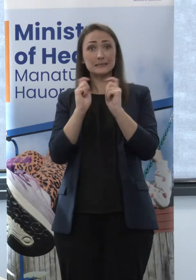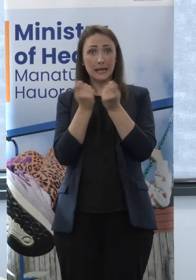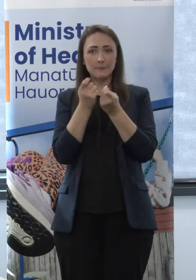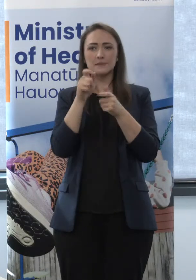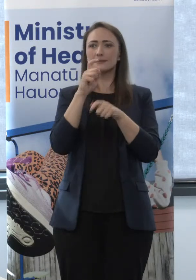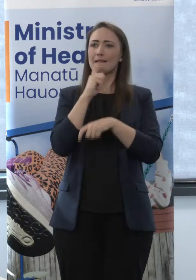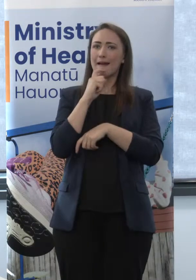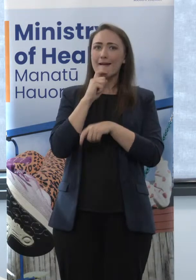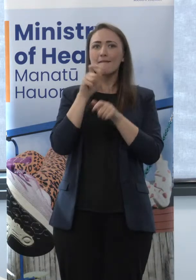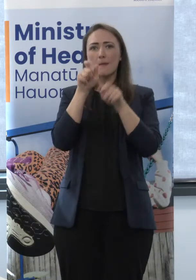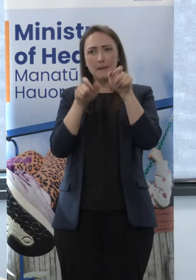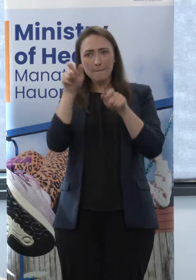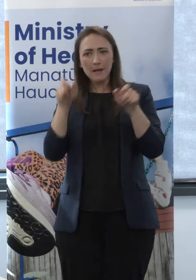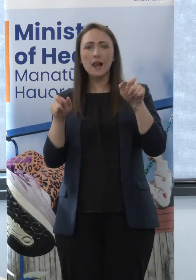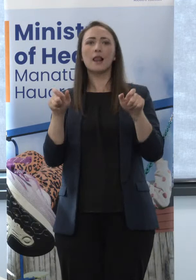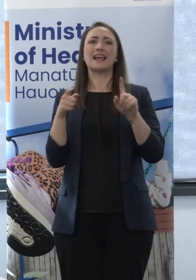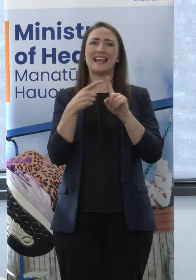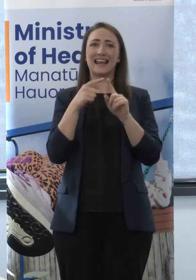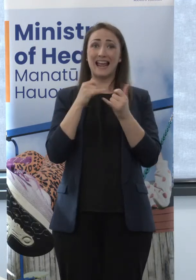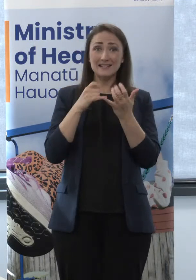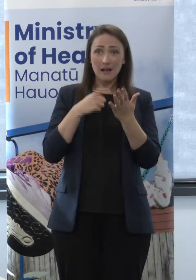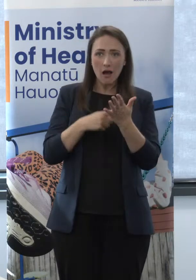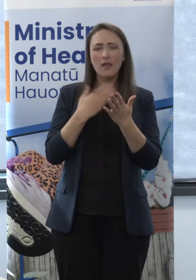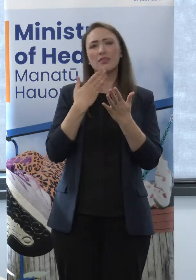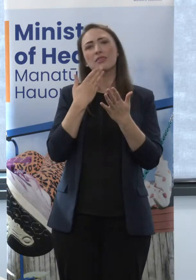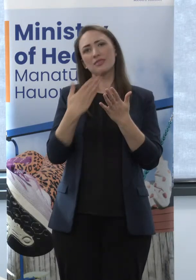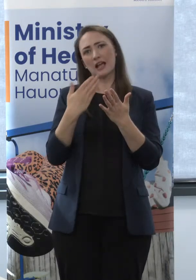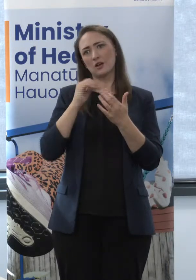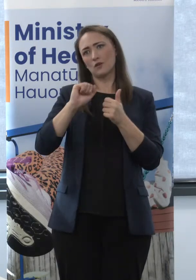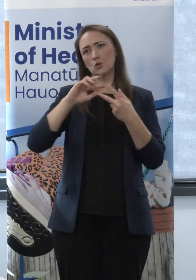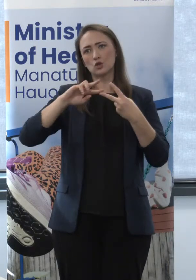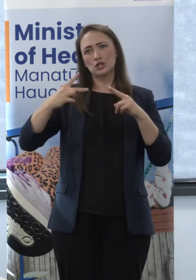the New Zealand COVID testing